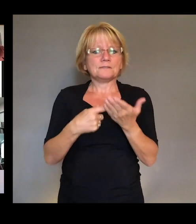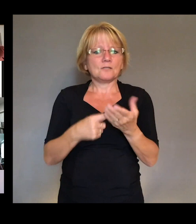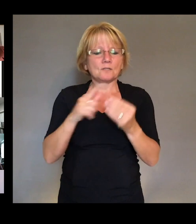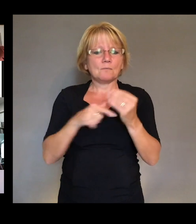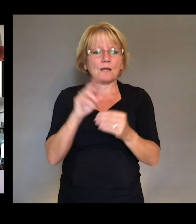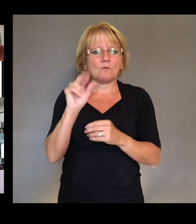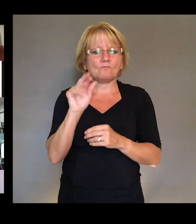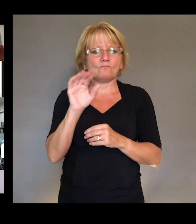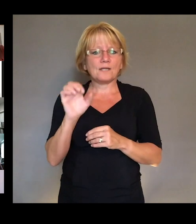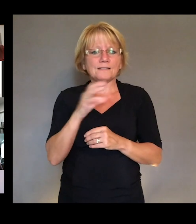about race and racial injustice.